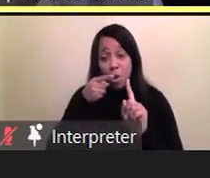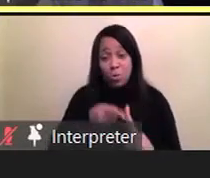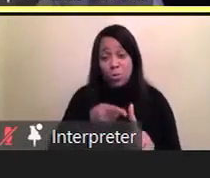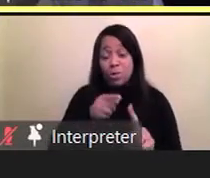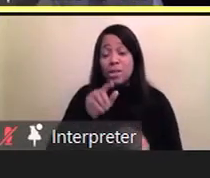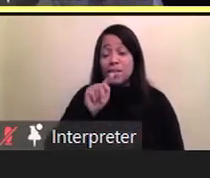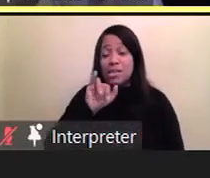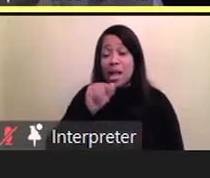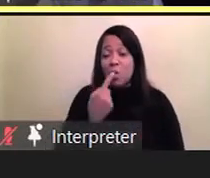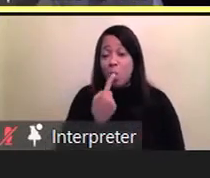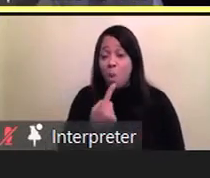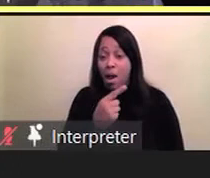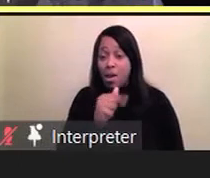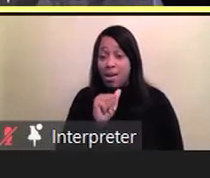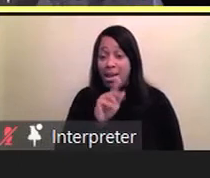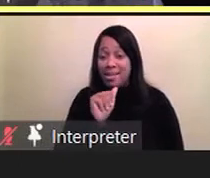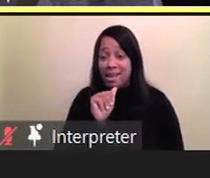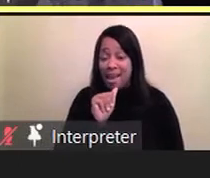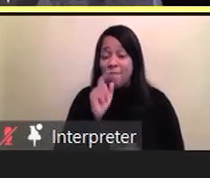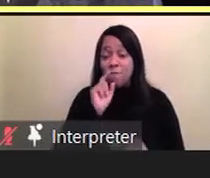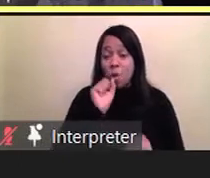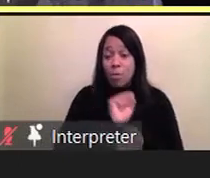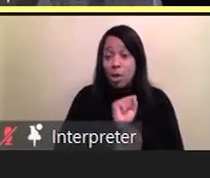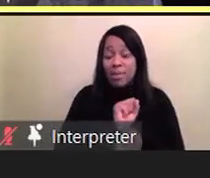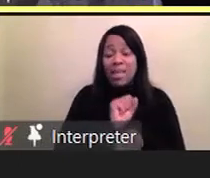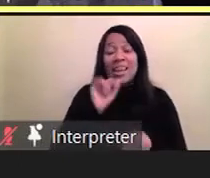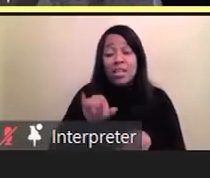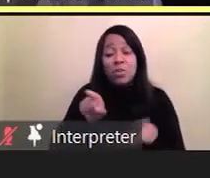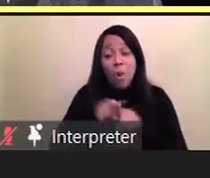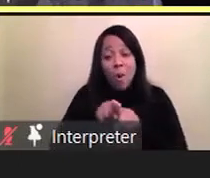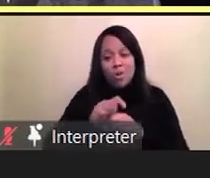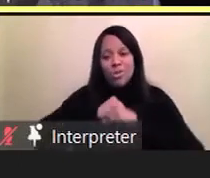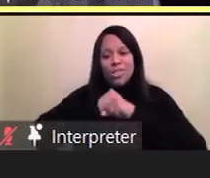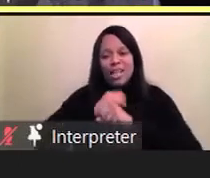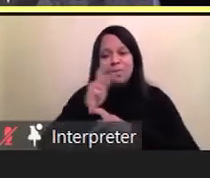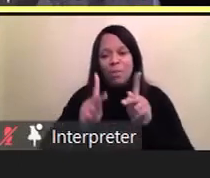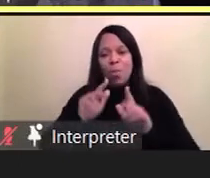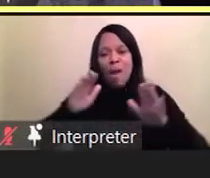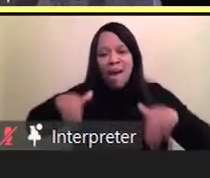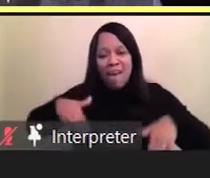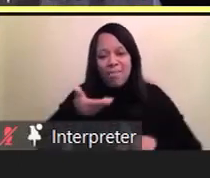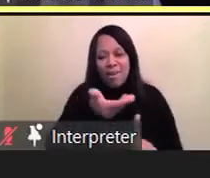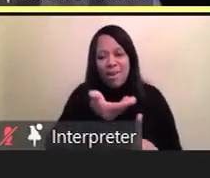It also protects people who are not yet employees. These two women were not employees.